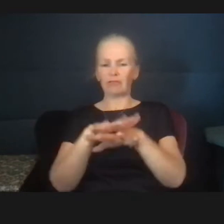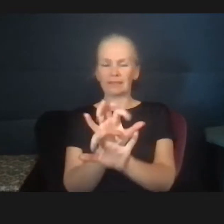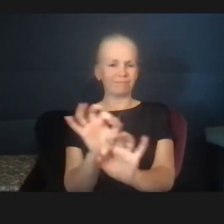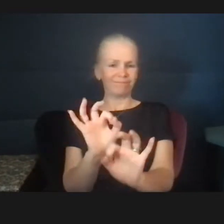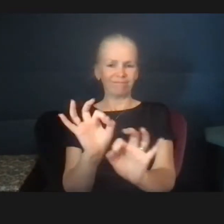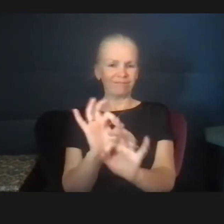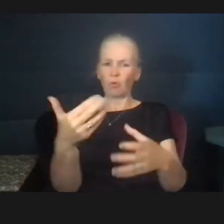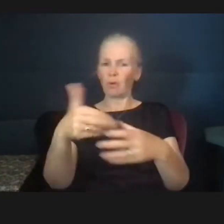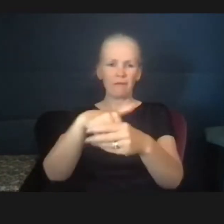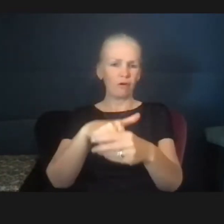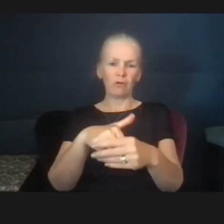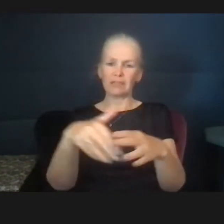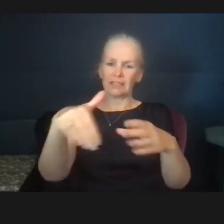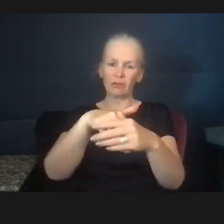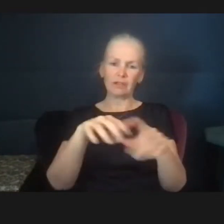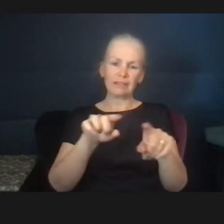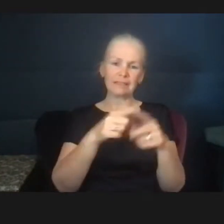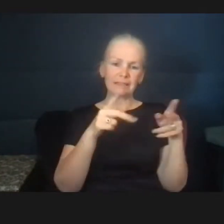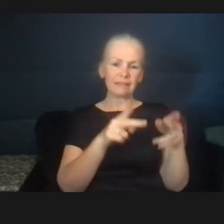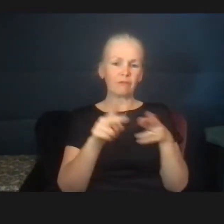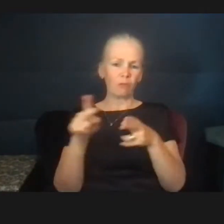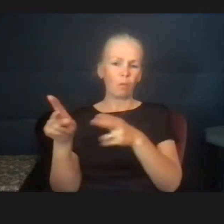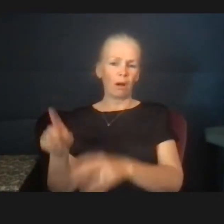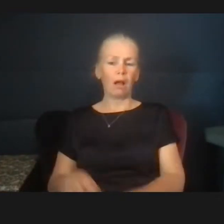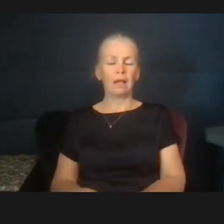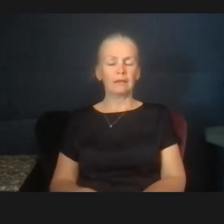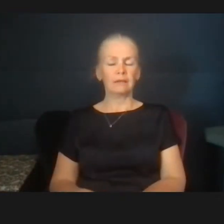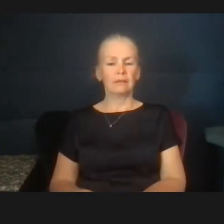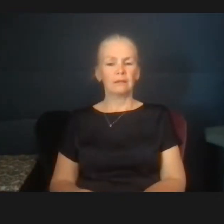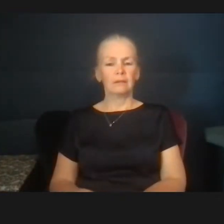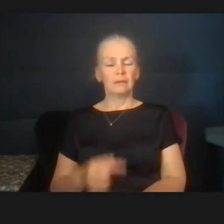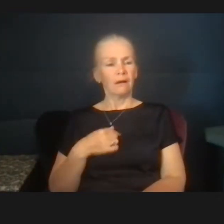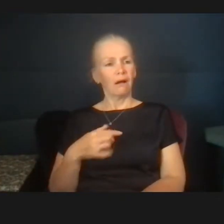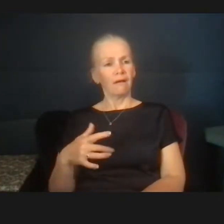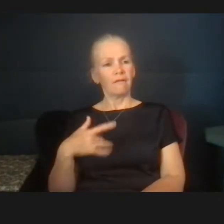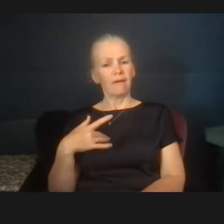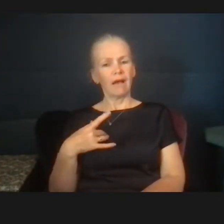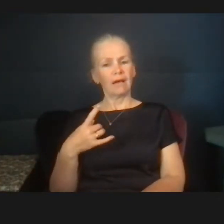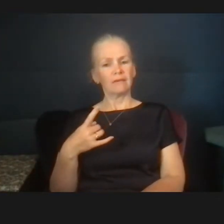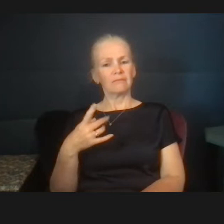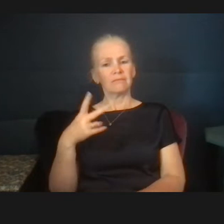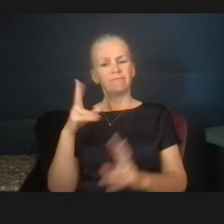involved, included in many ways, and often have sort of felt like what I turned in that submission